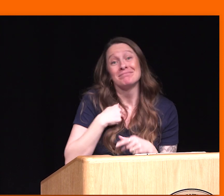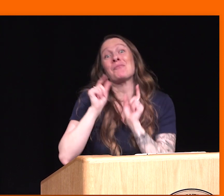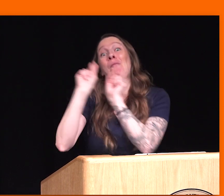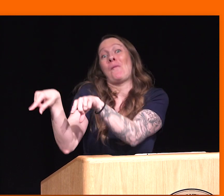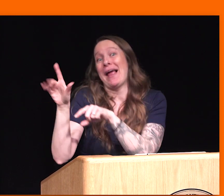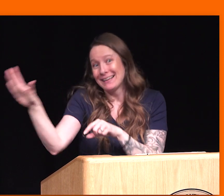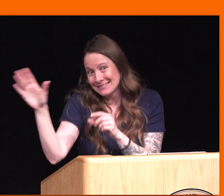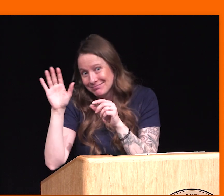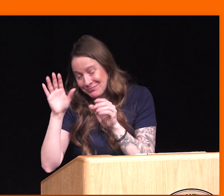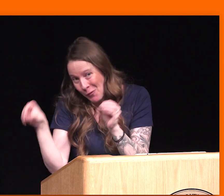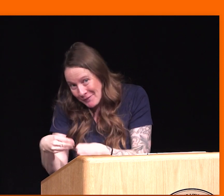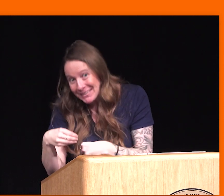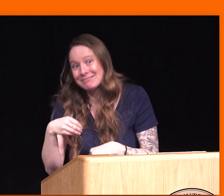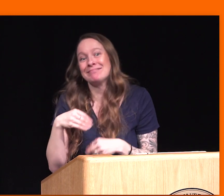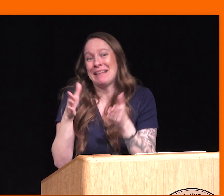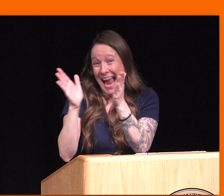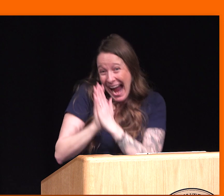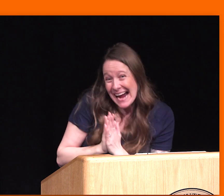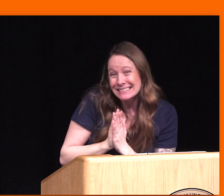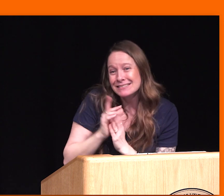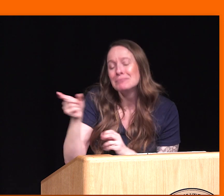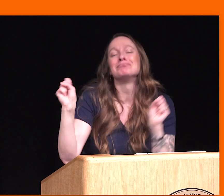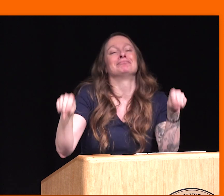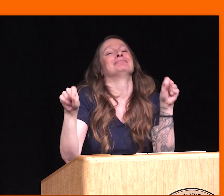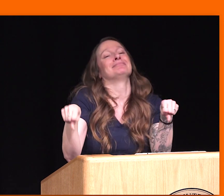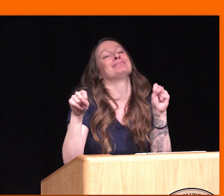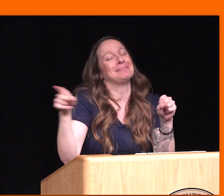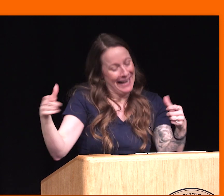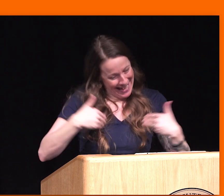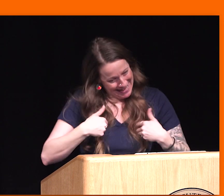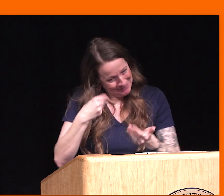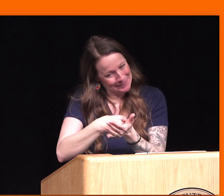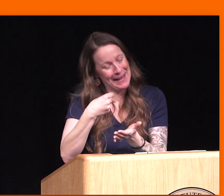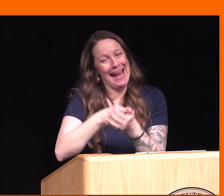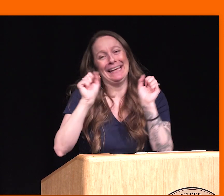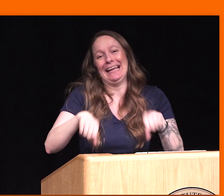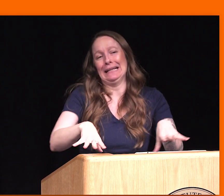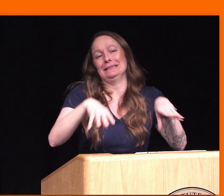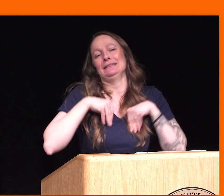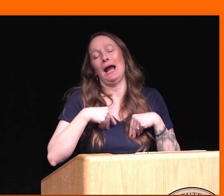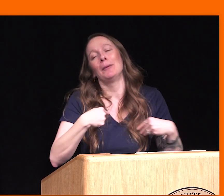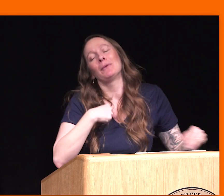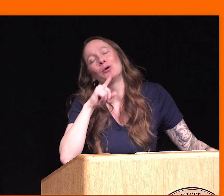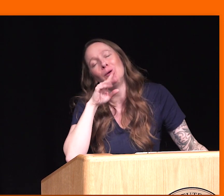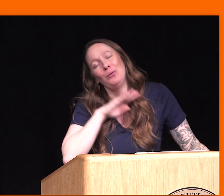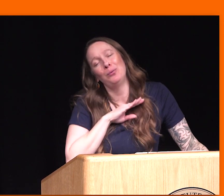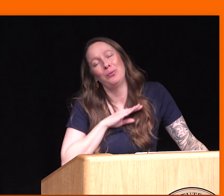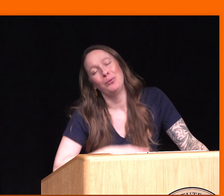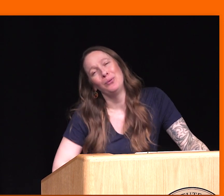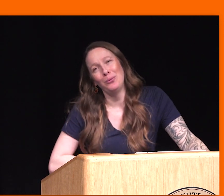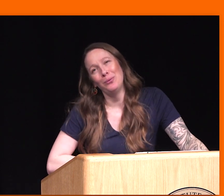he had funding at that point. So, I went to his office and asked, and sure enough, he did have funding at that point to be able to accept me,